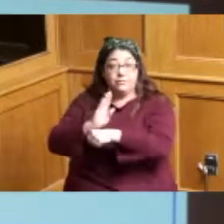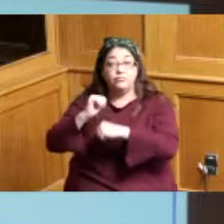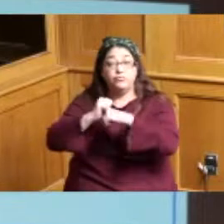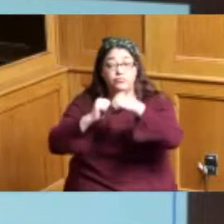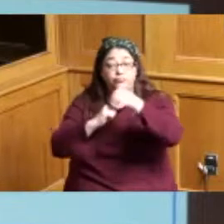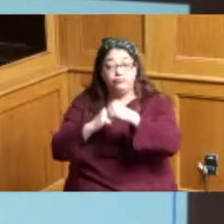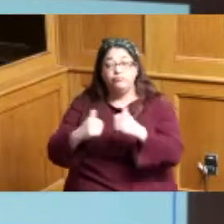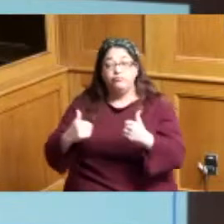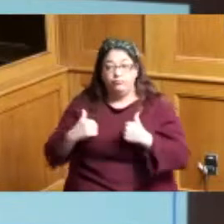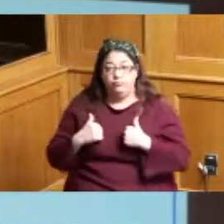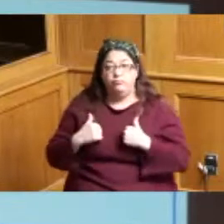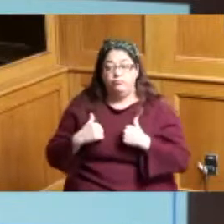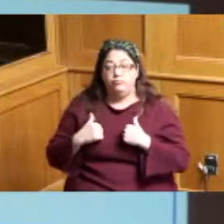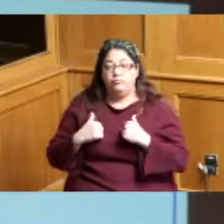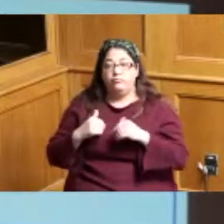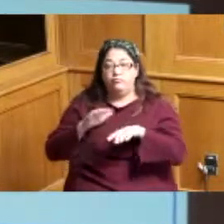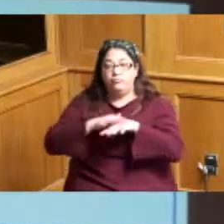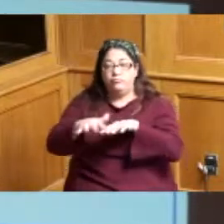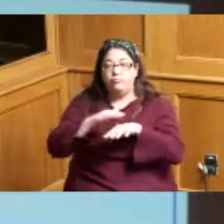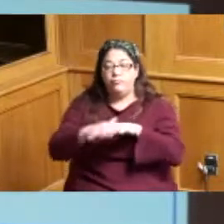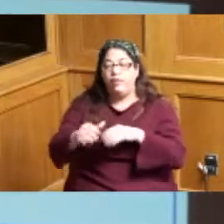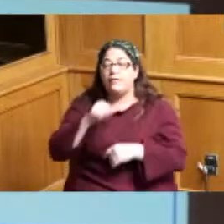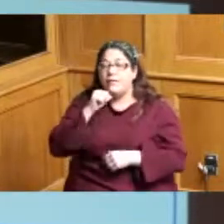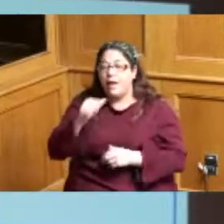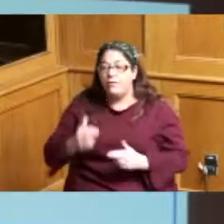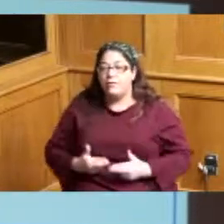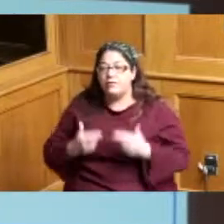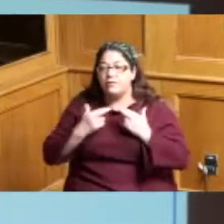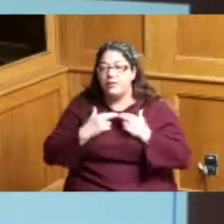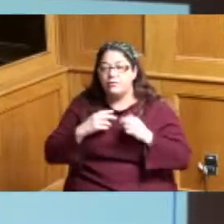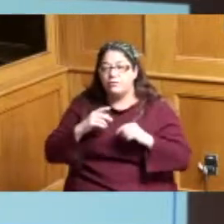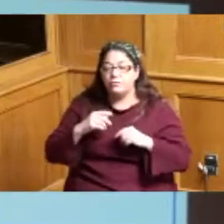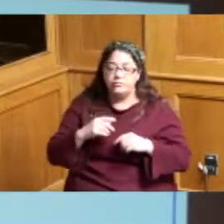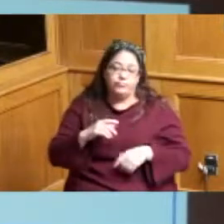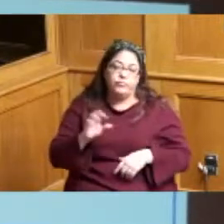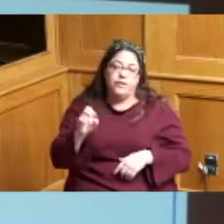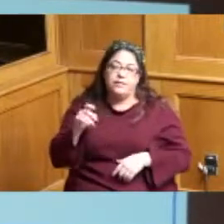calculated charge for non-residential properties and the other thing we want to mention here also